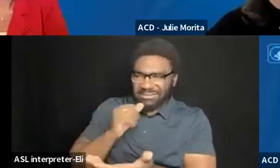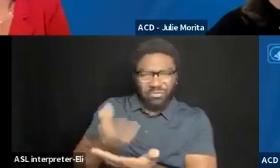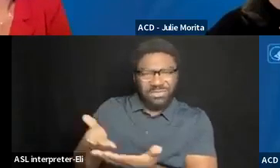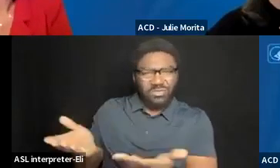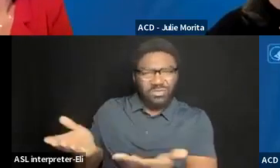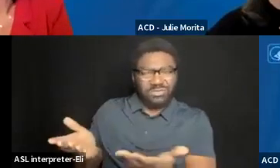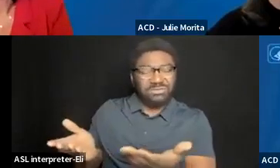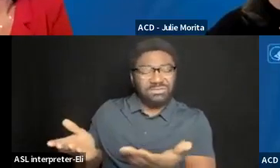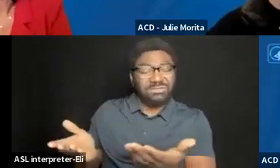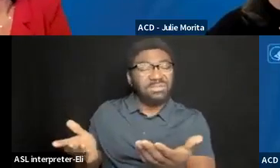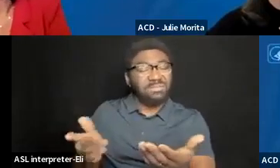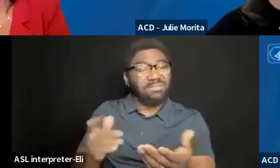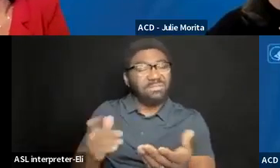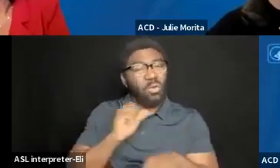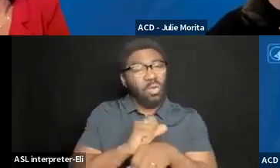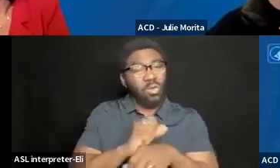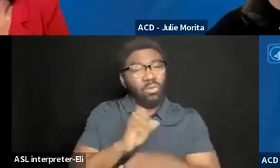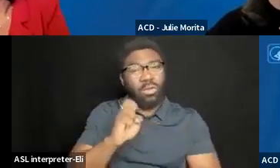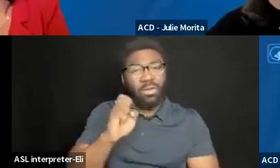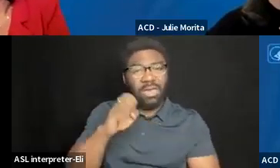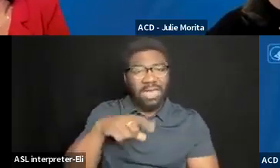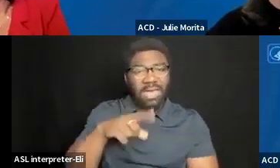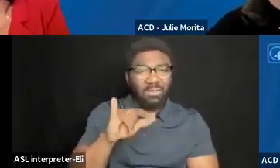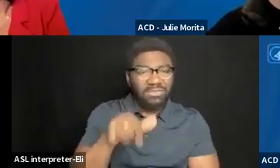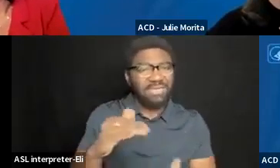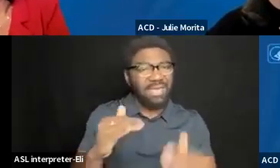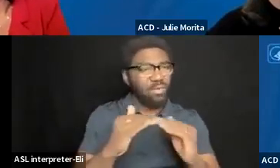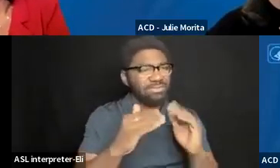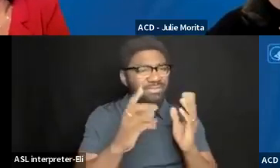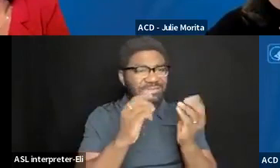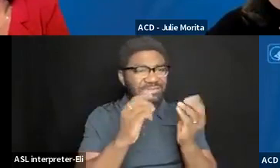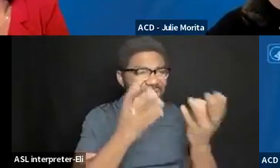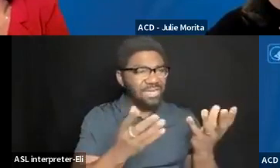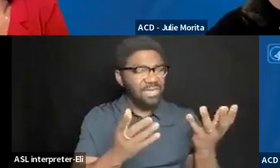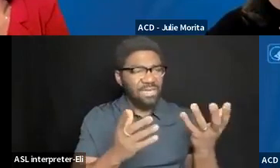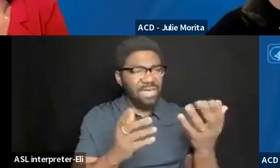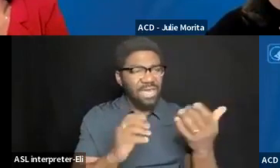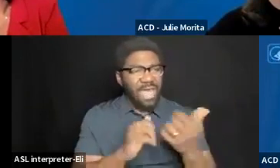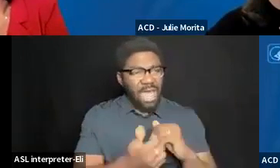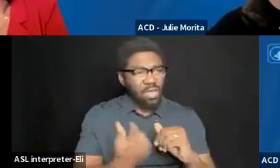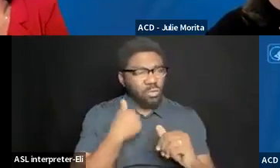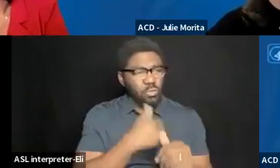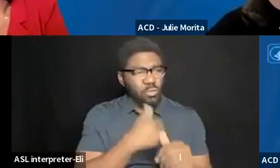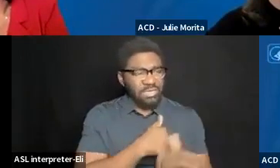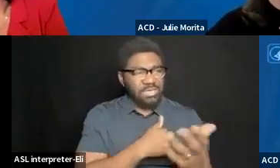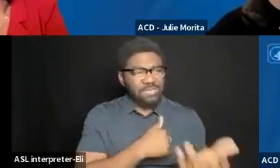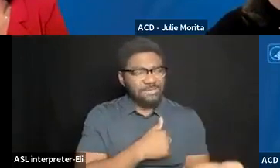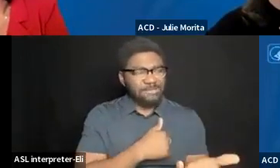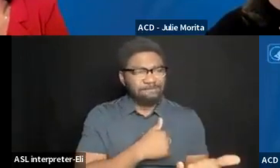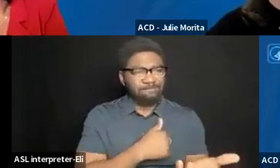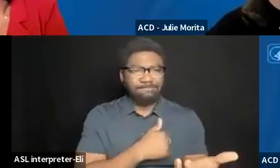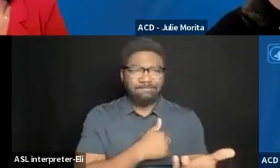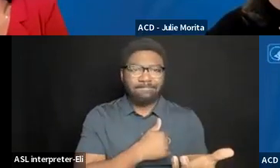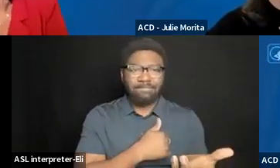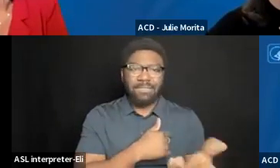about advising your center directors for the increase in workload that they're about to inherit as a result